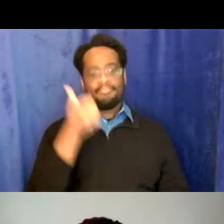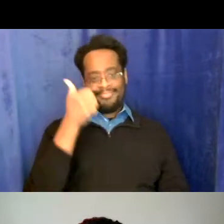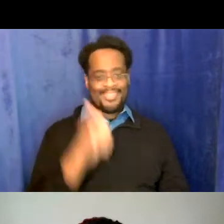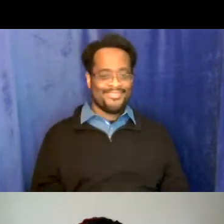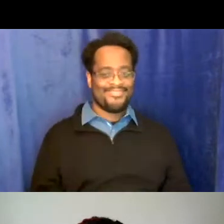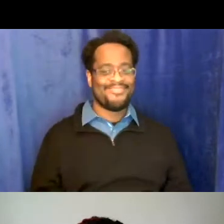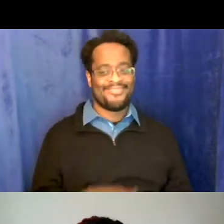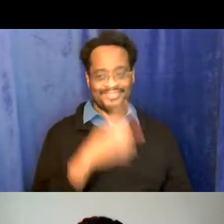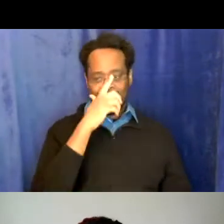there we go